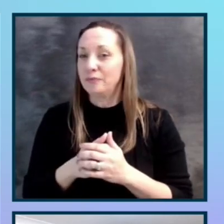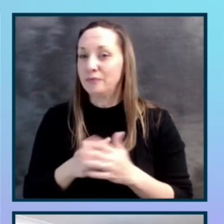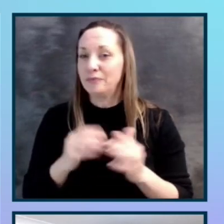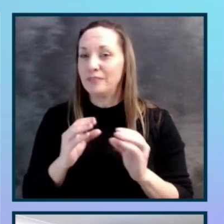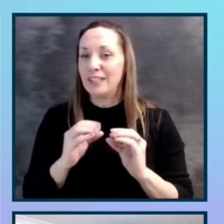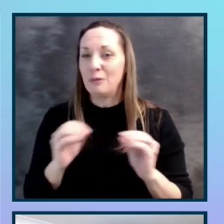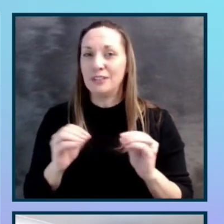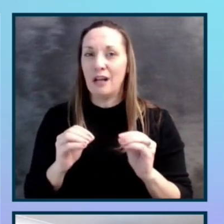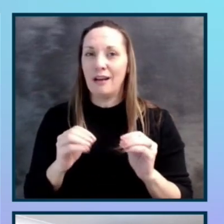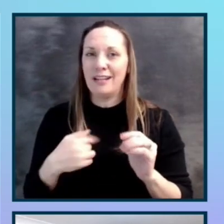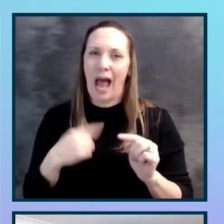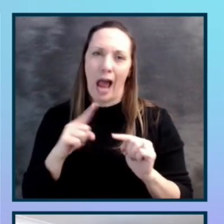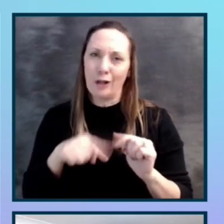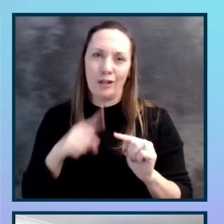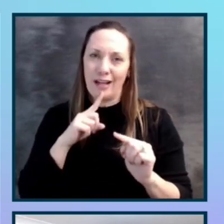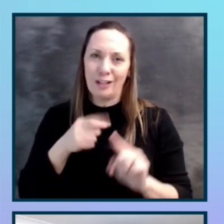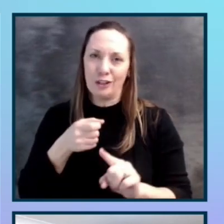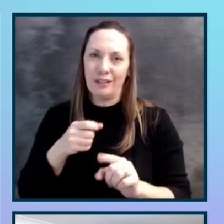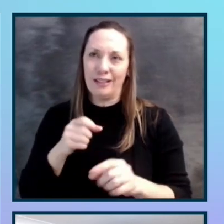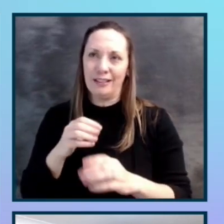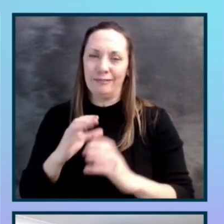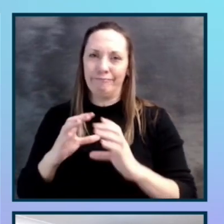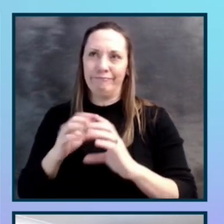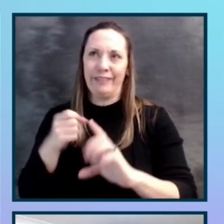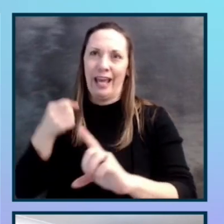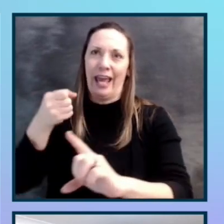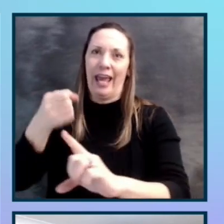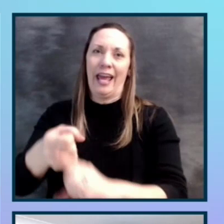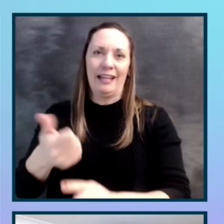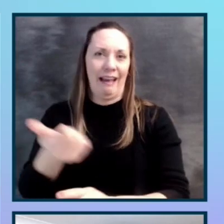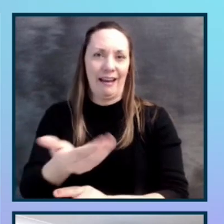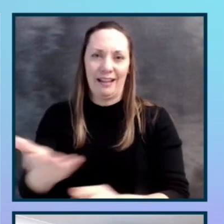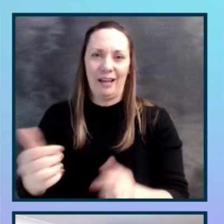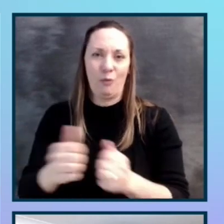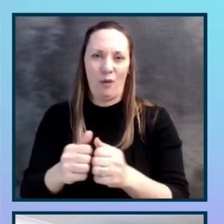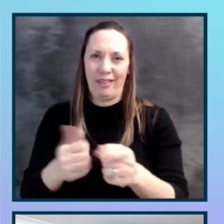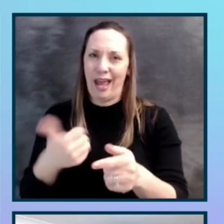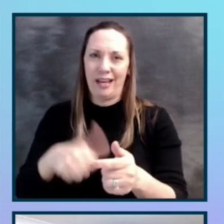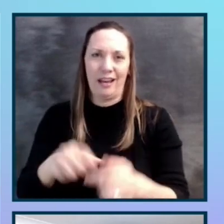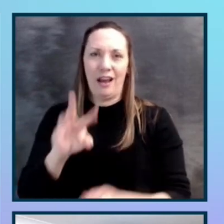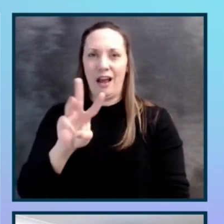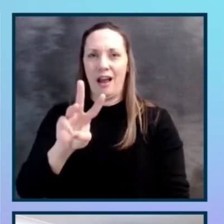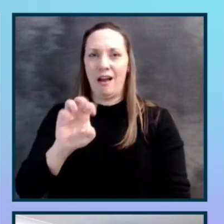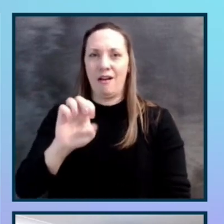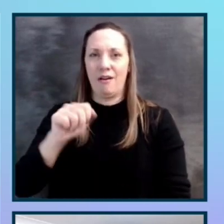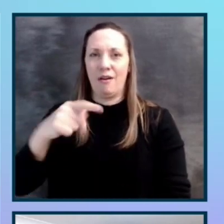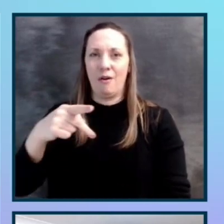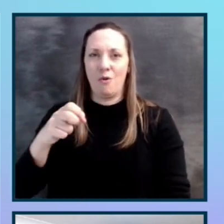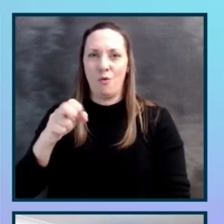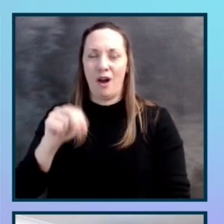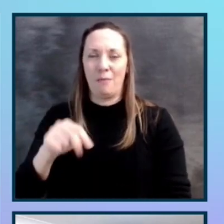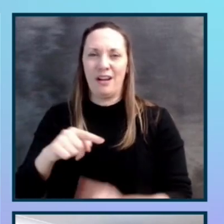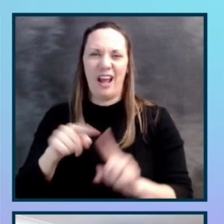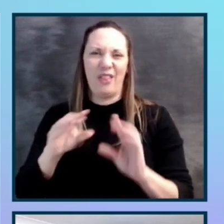anything with you know, any of the ranged weapons. And there's no real targeting system for close range either.